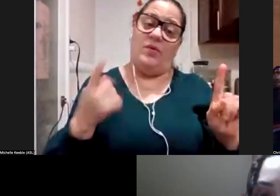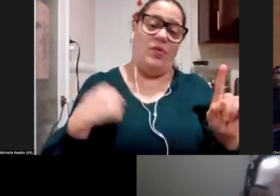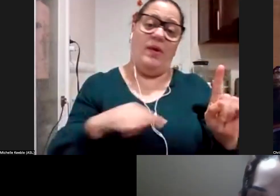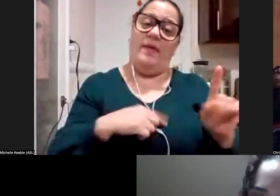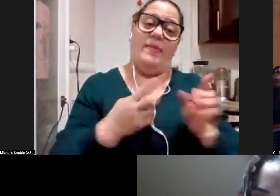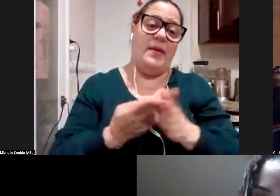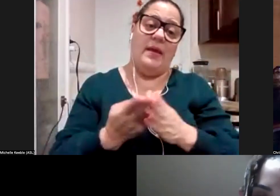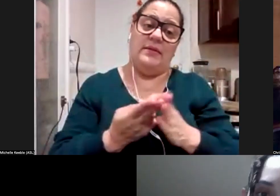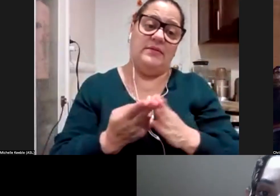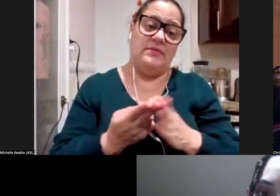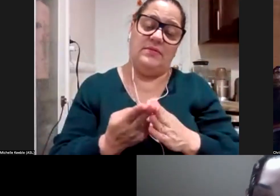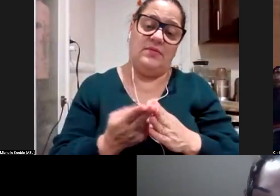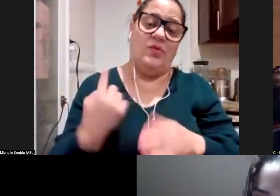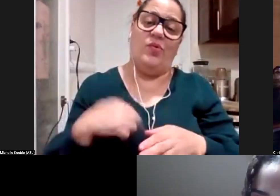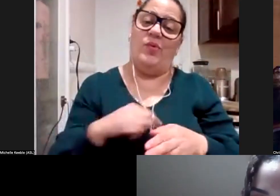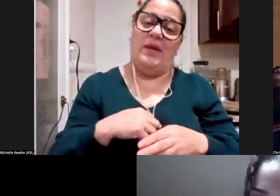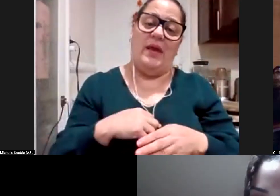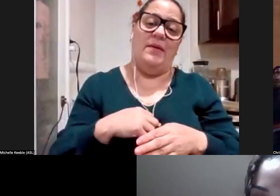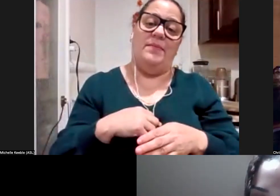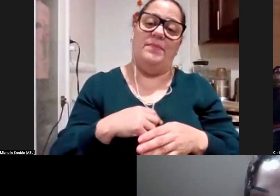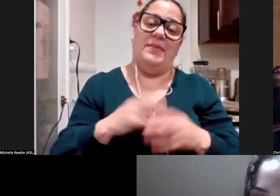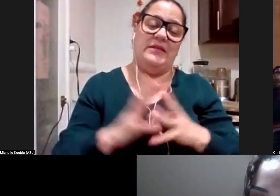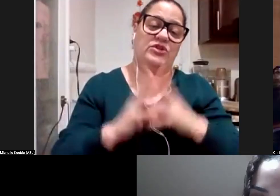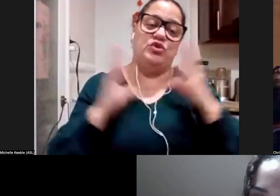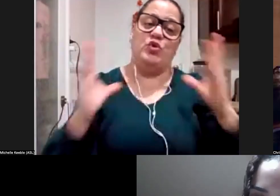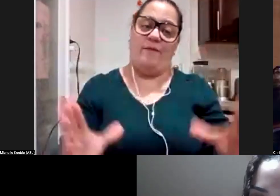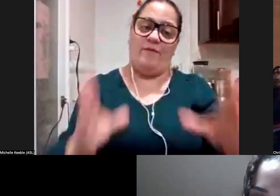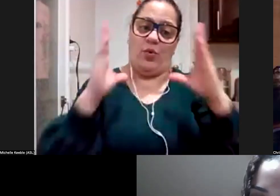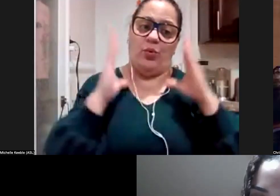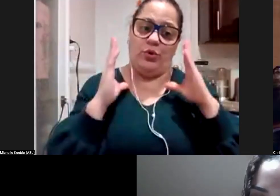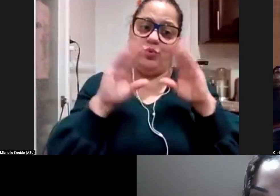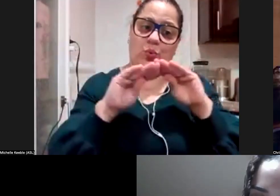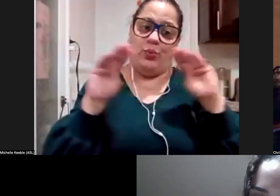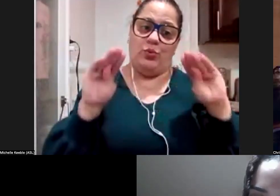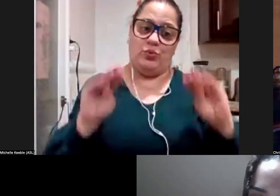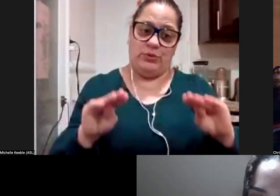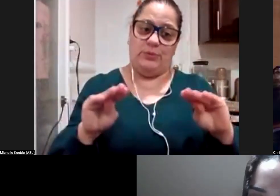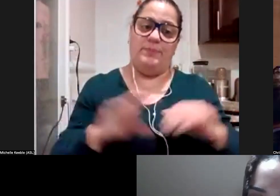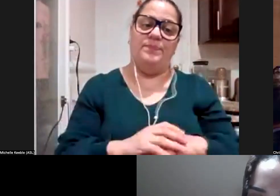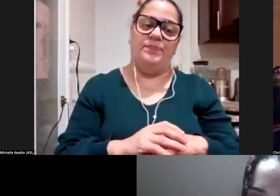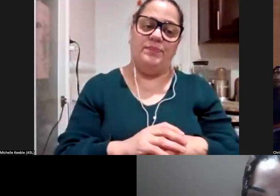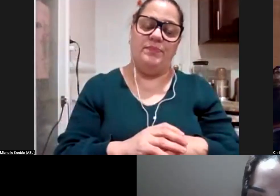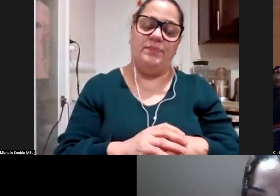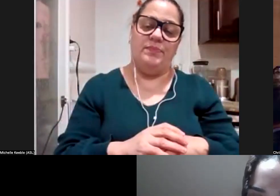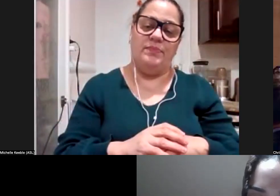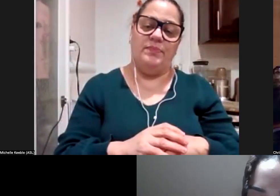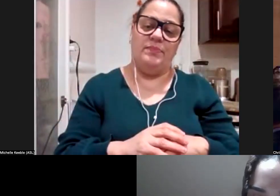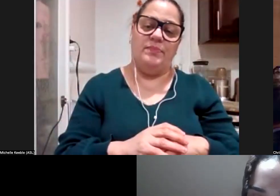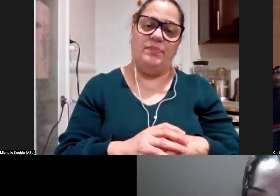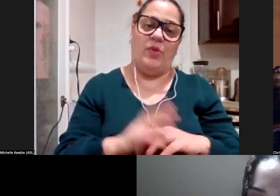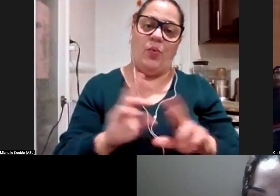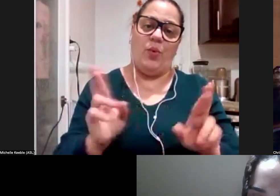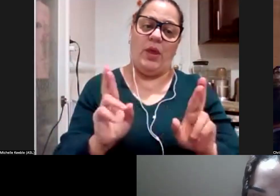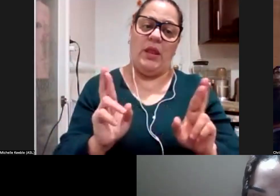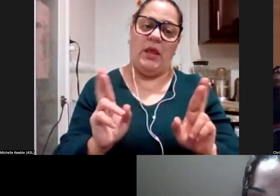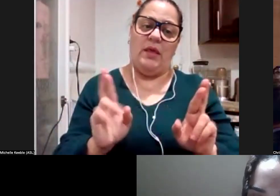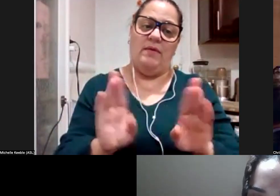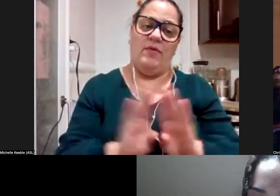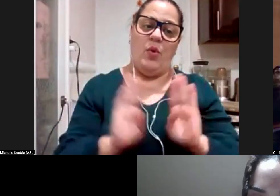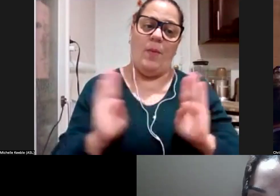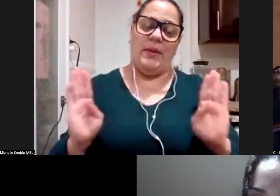with you, we've been so hyperfocused on getting the museum ready for the opening that we have